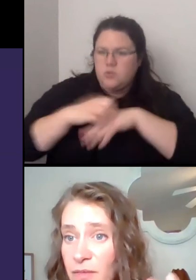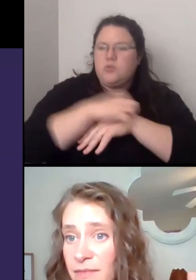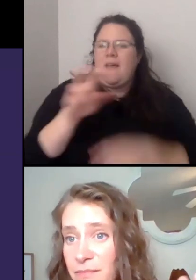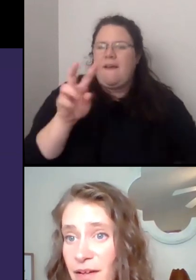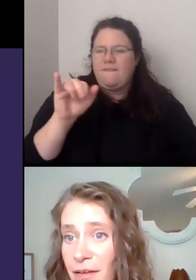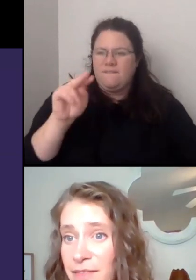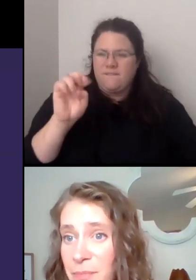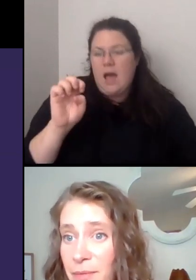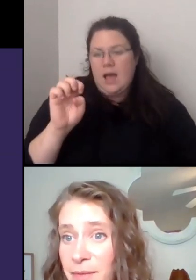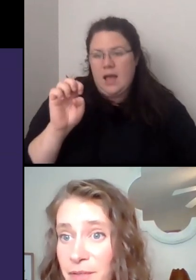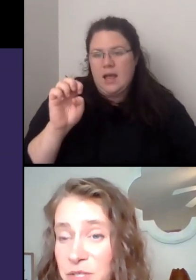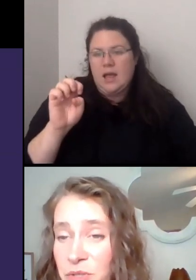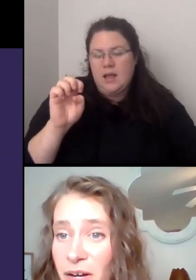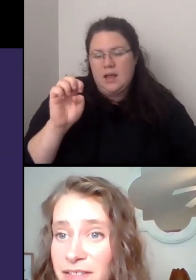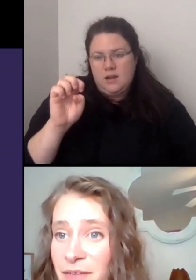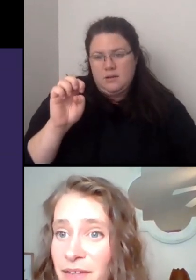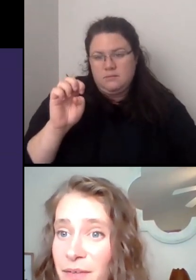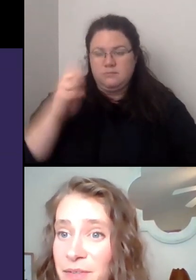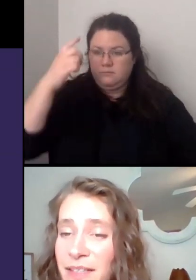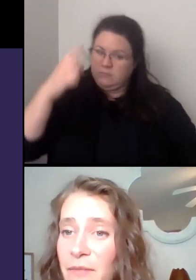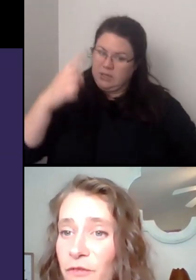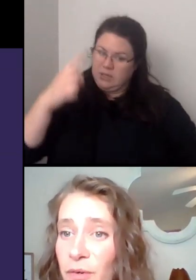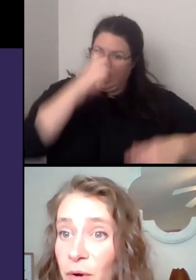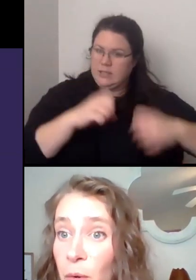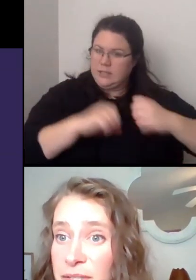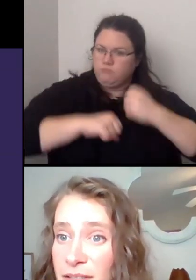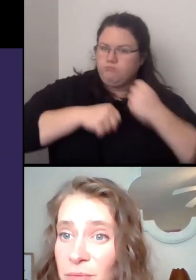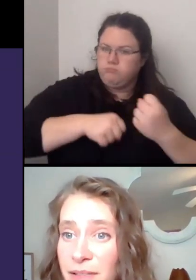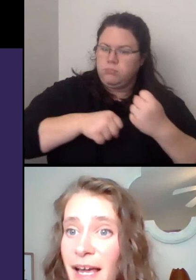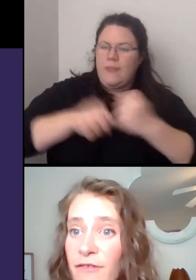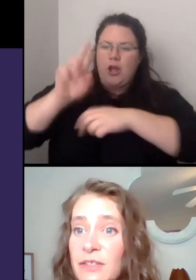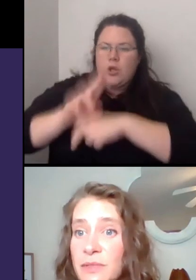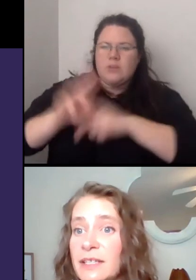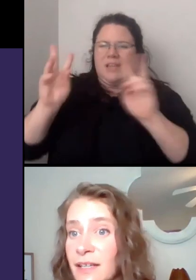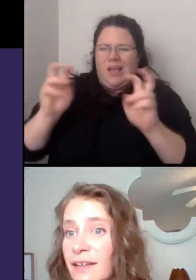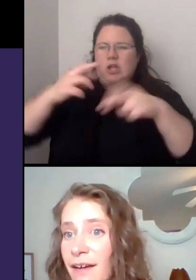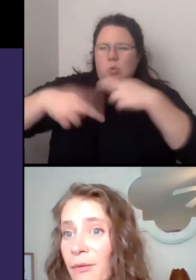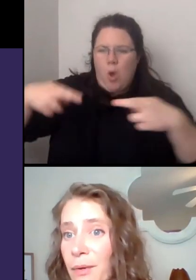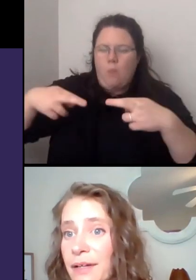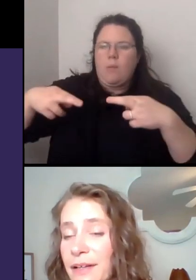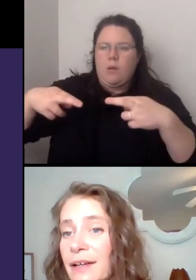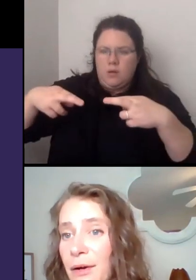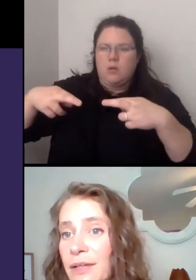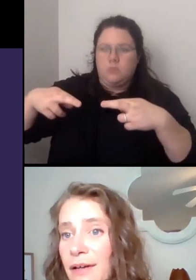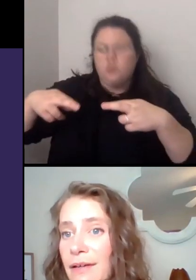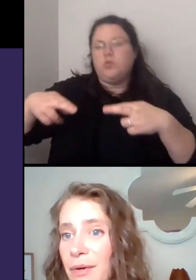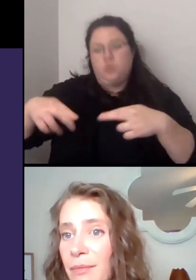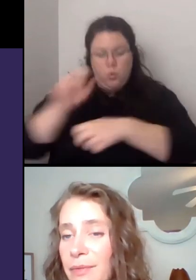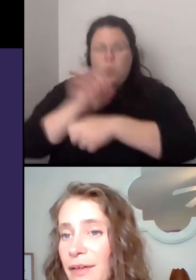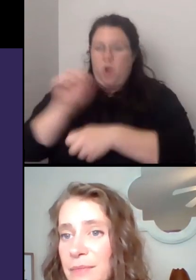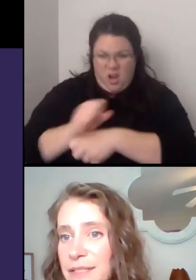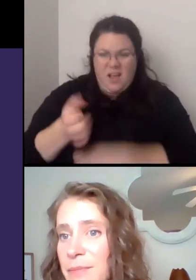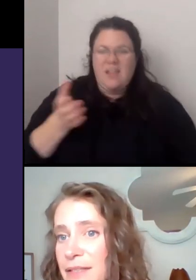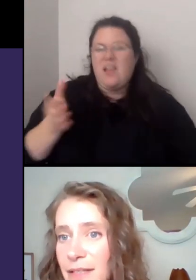They're obviously probably pretty strong. And they're using them for ropes to do really heavy-duty work at Cahokia and probably other Mississippian sites.